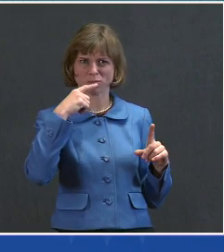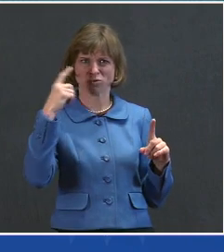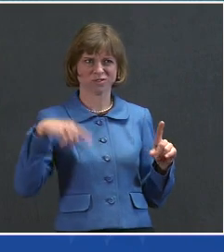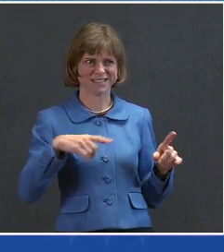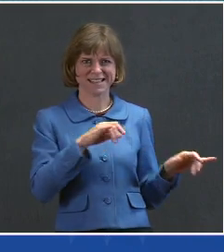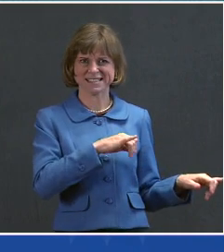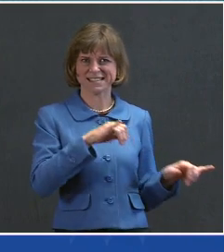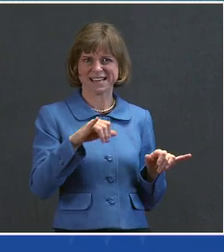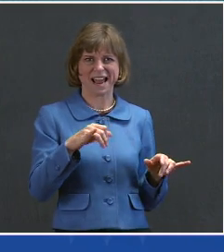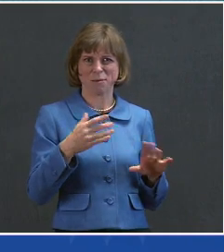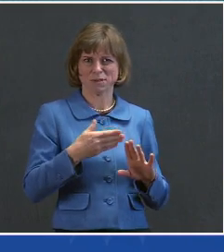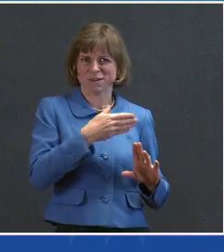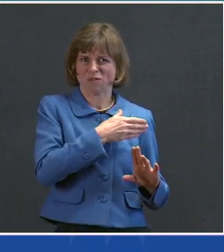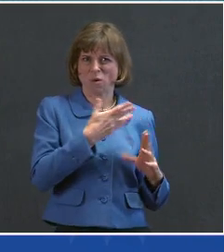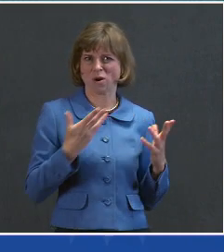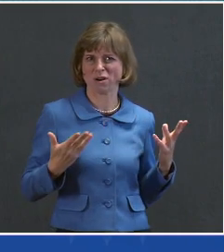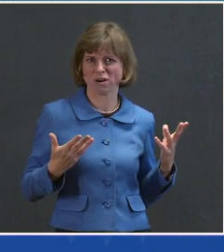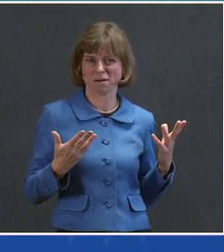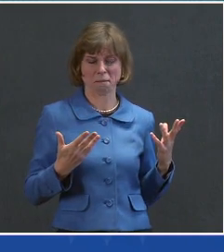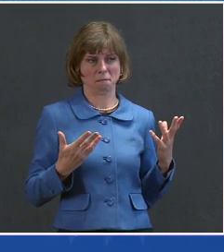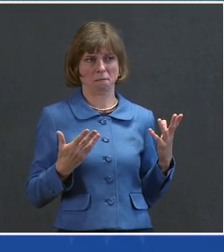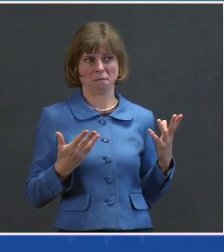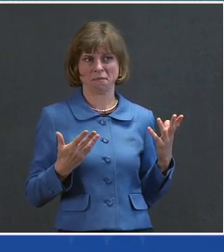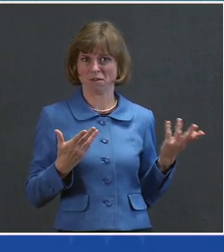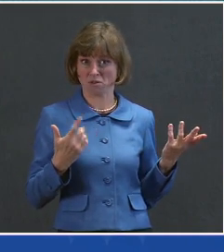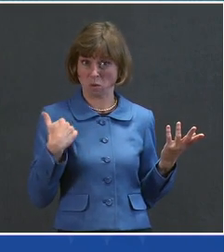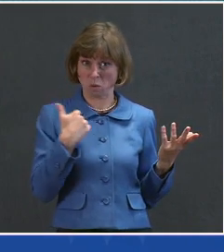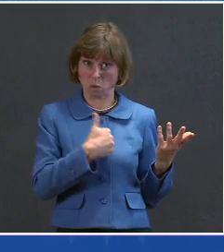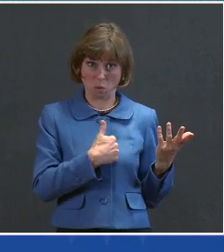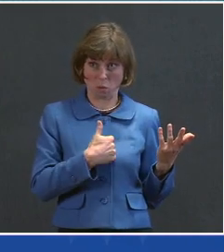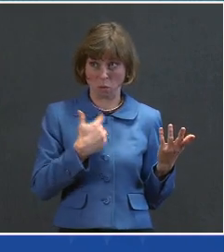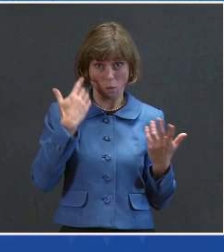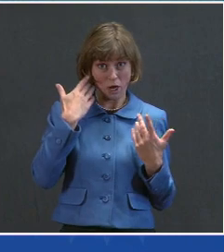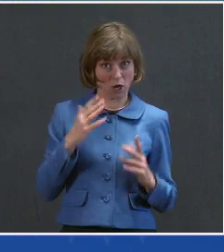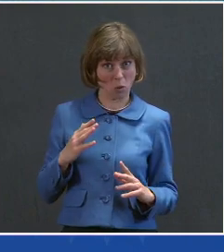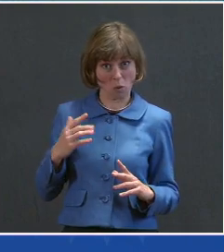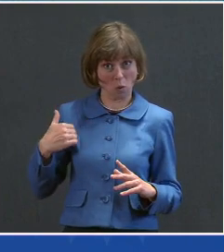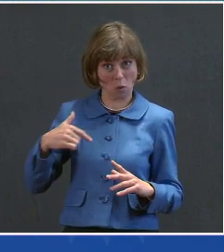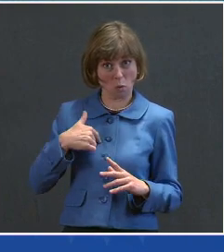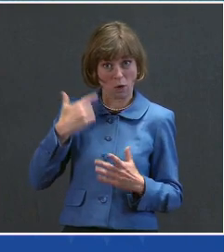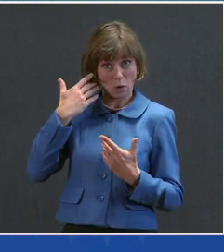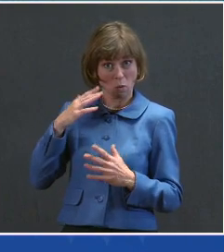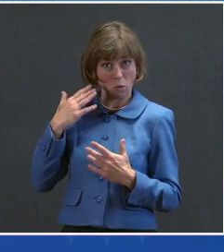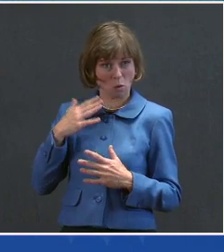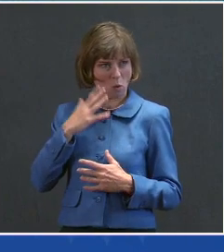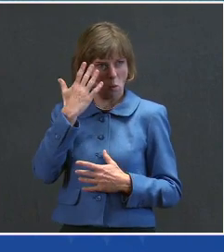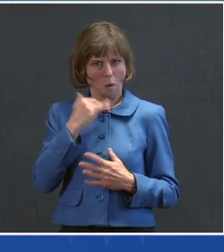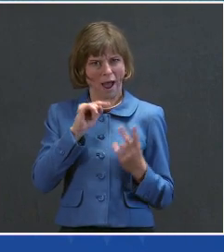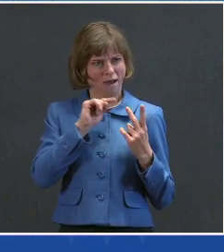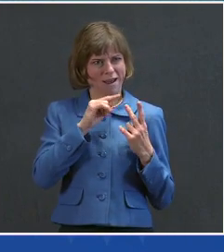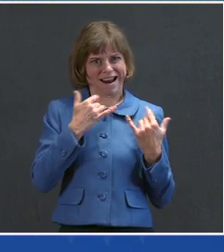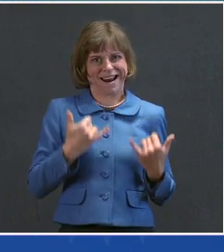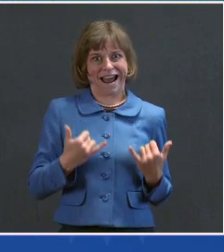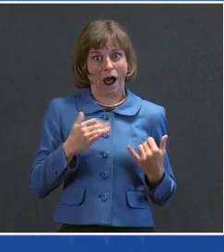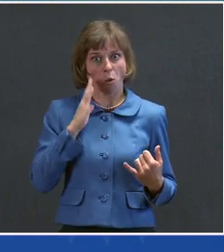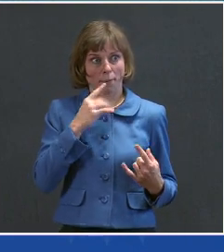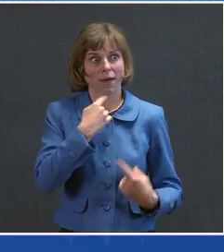that was done before? I mean, is there some -- is there something that we all don't know about why this is going to be effective, these limited steps,